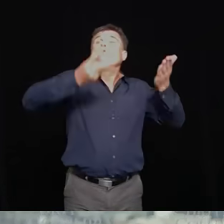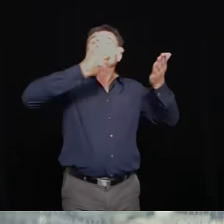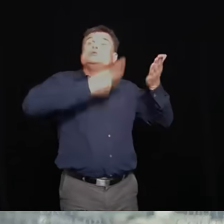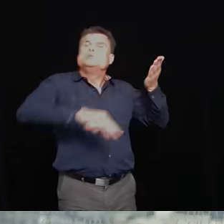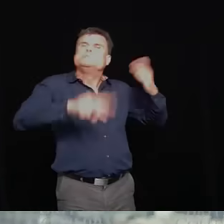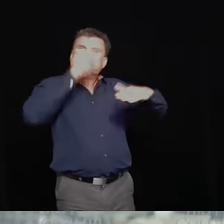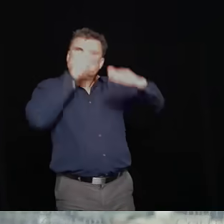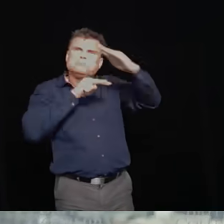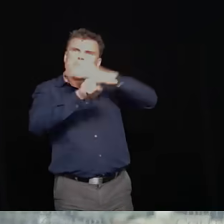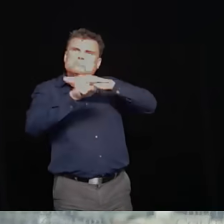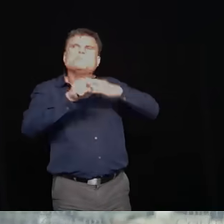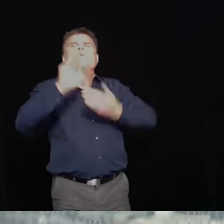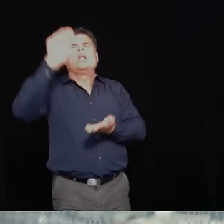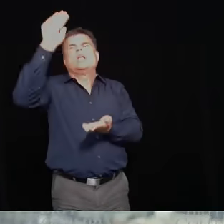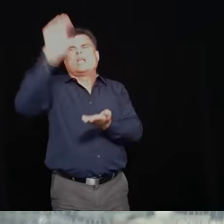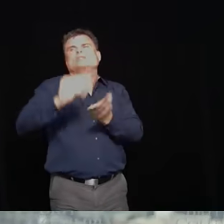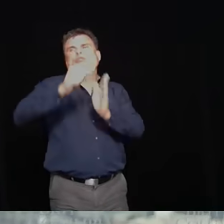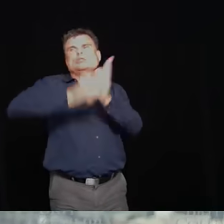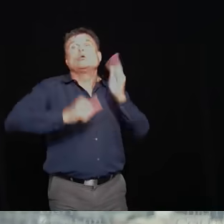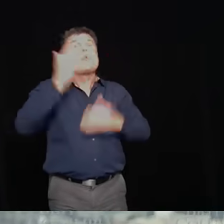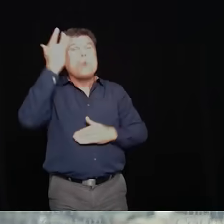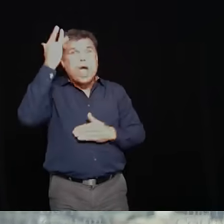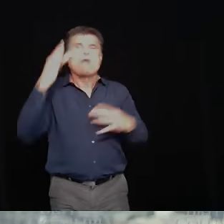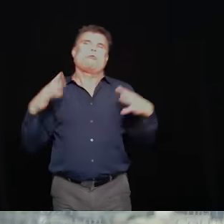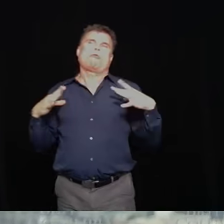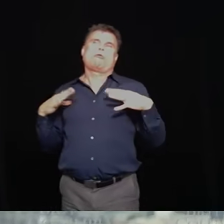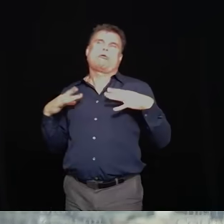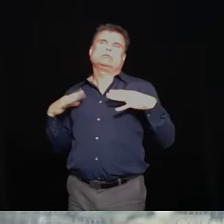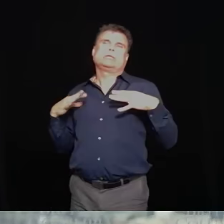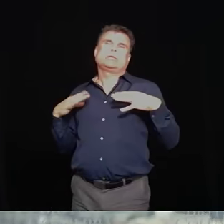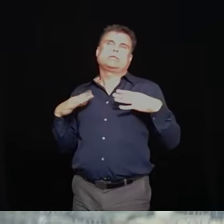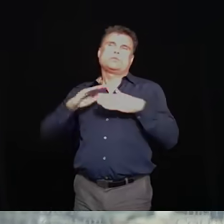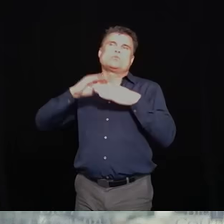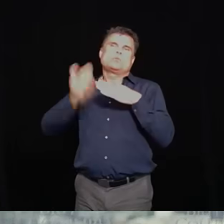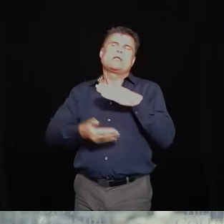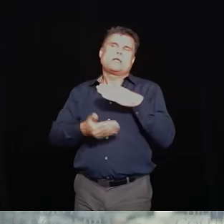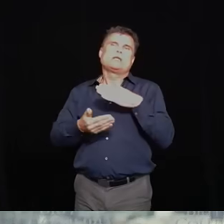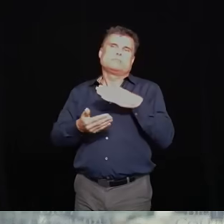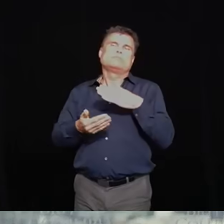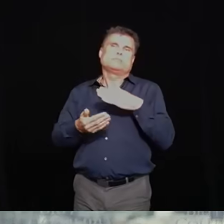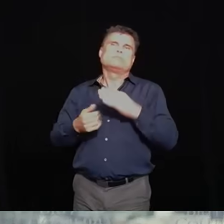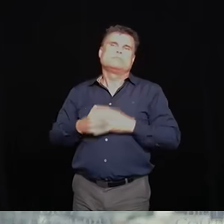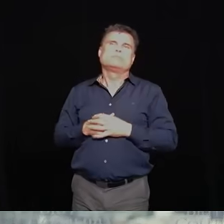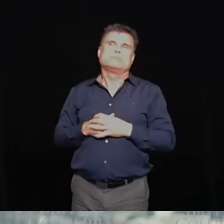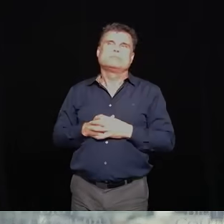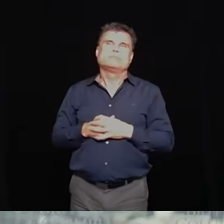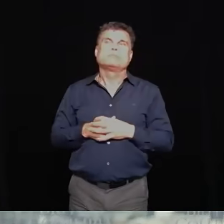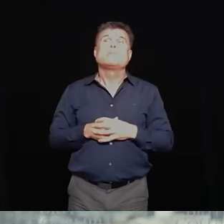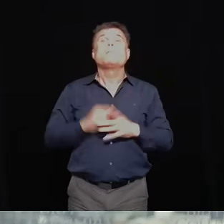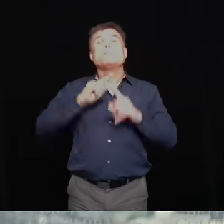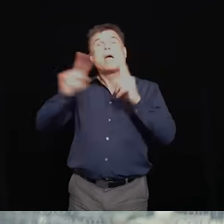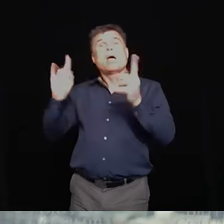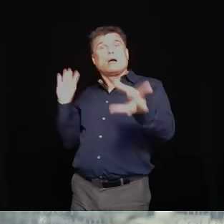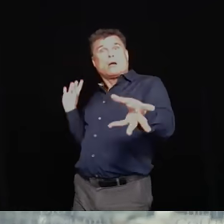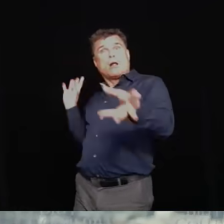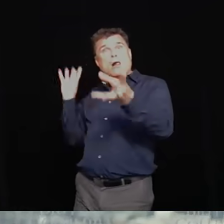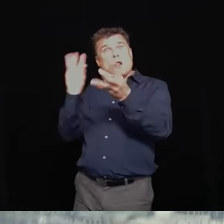virus. So we need to make sure that we are OK with that type of outside environment and that it